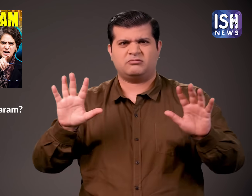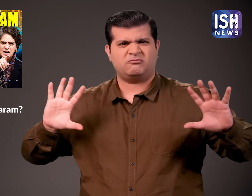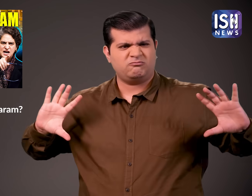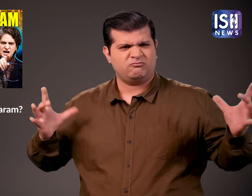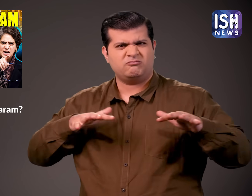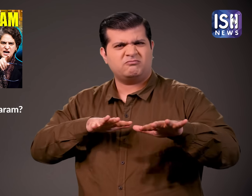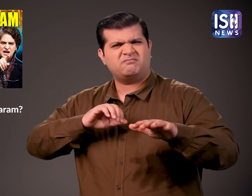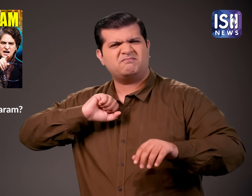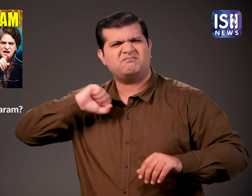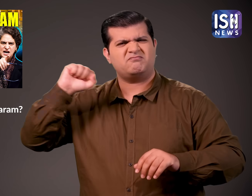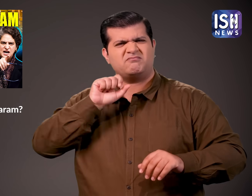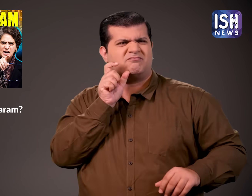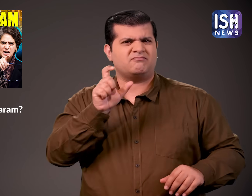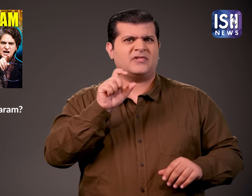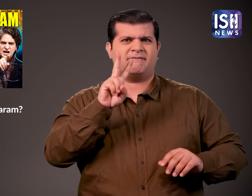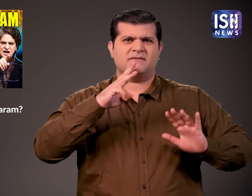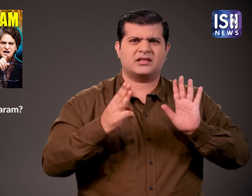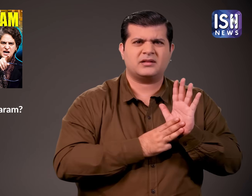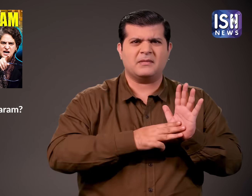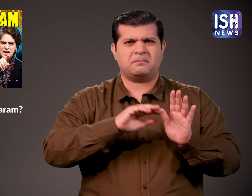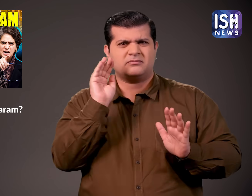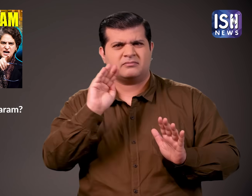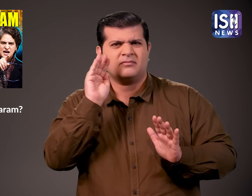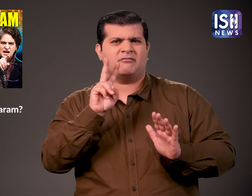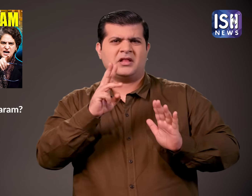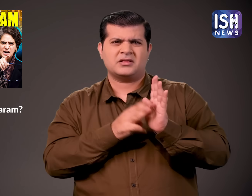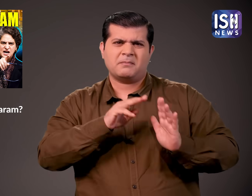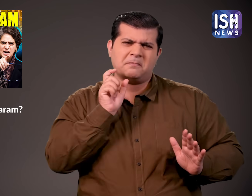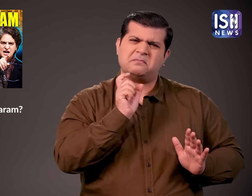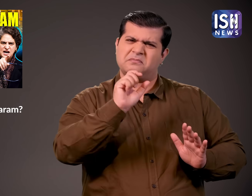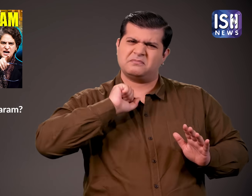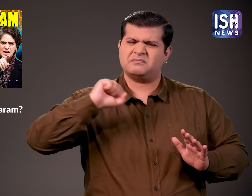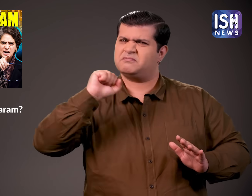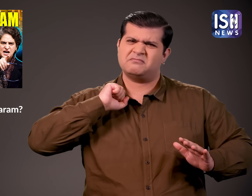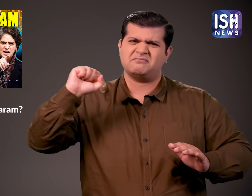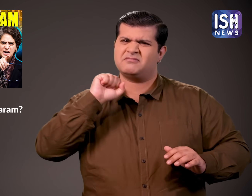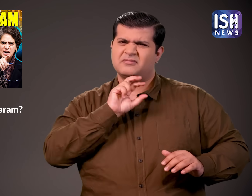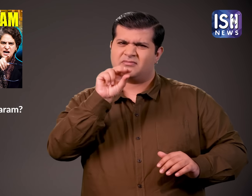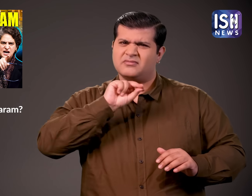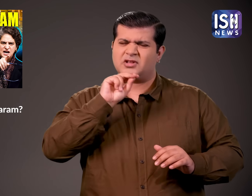banded together and shouted Vande Mataram,